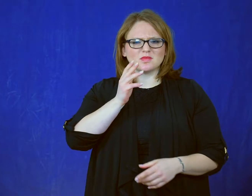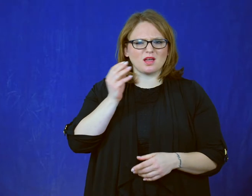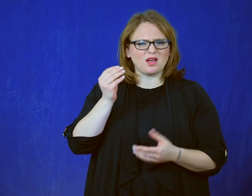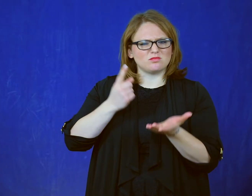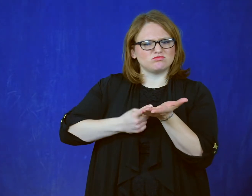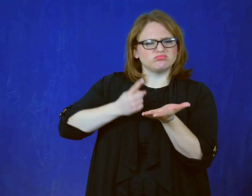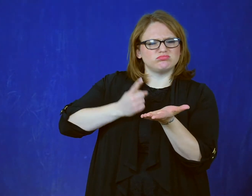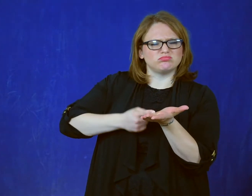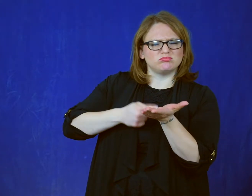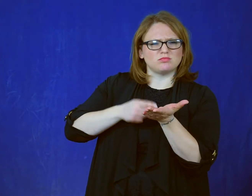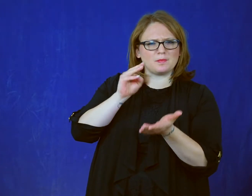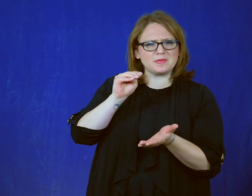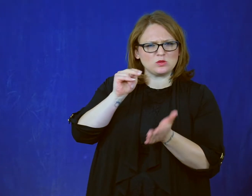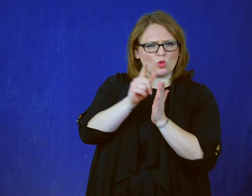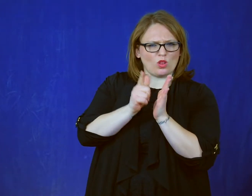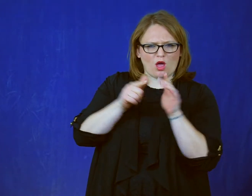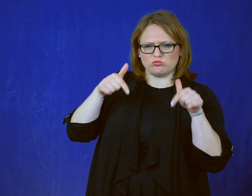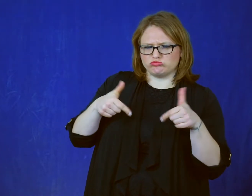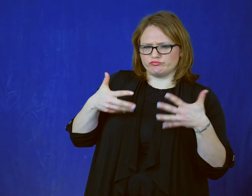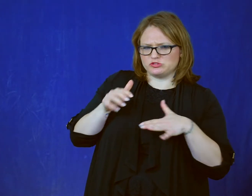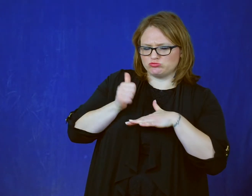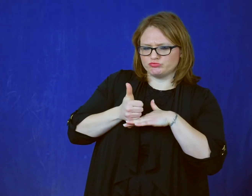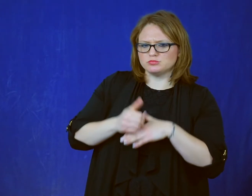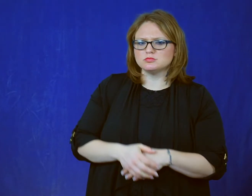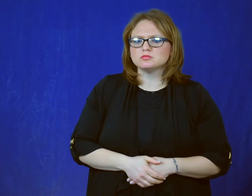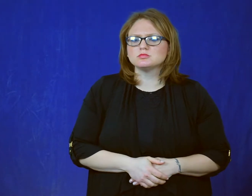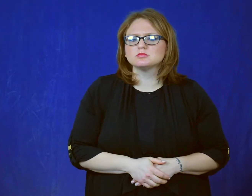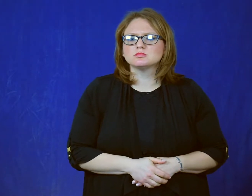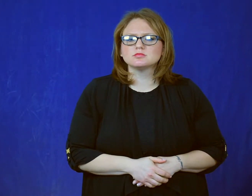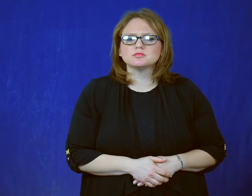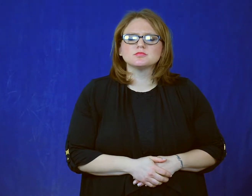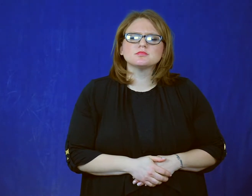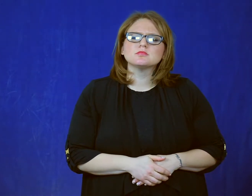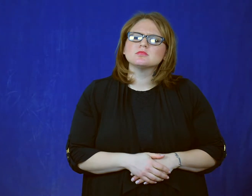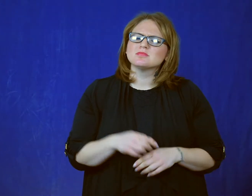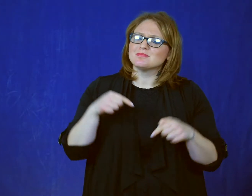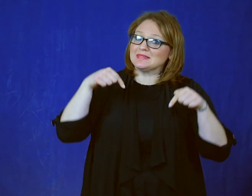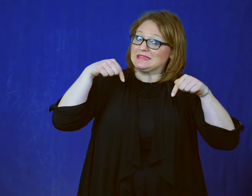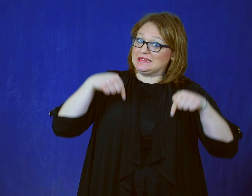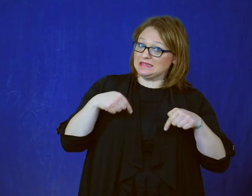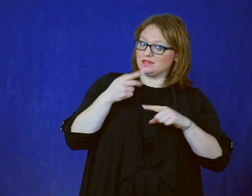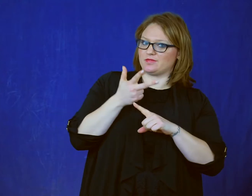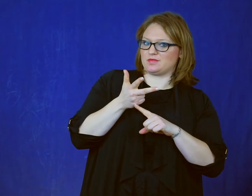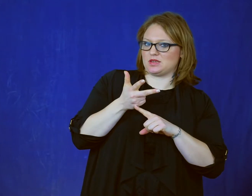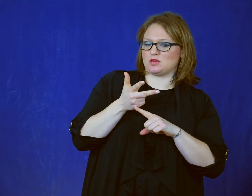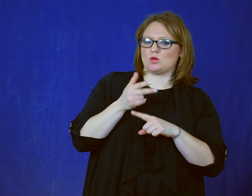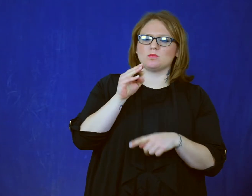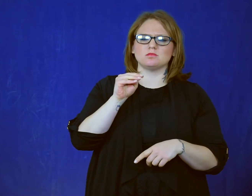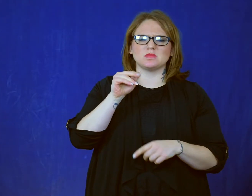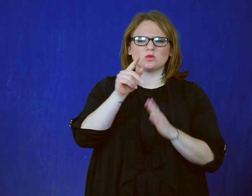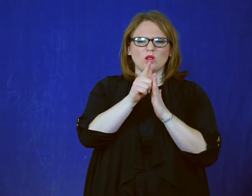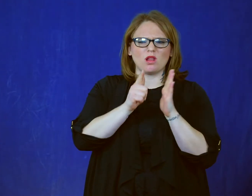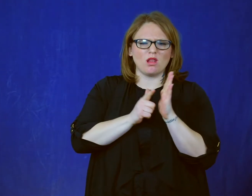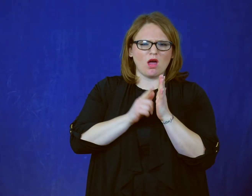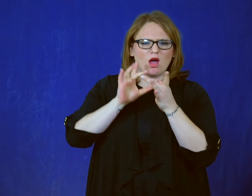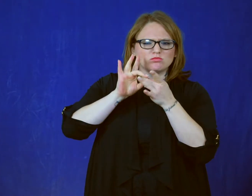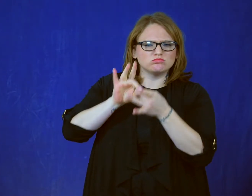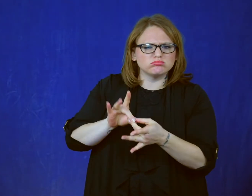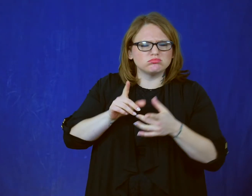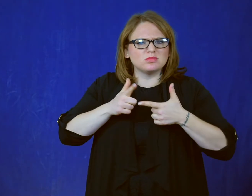how we already have similar laws here in Minnesota since 2007. In this video, we will continue to